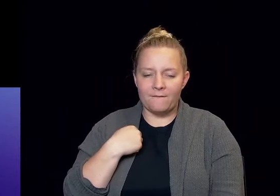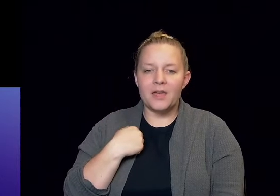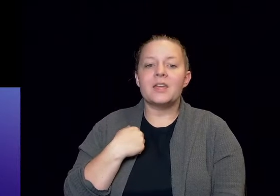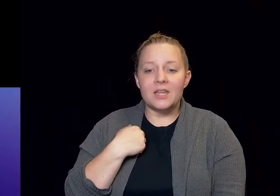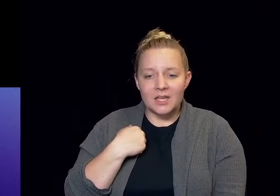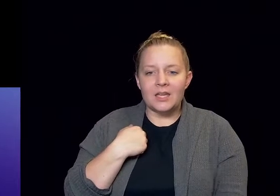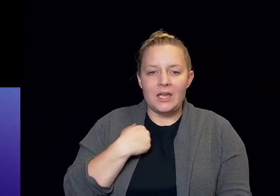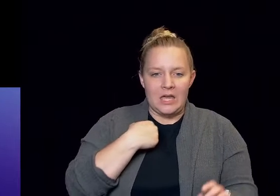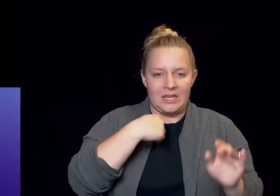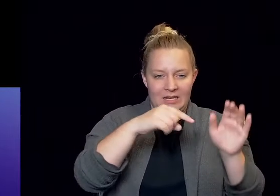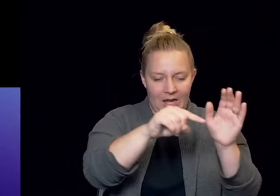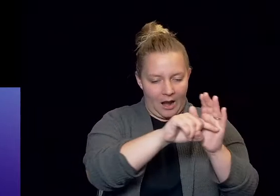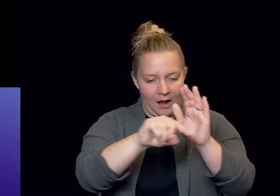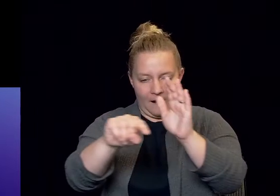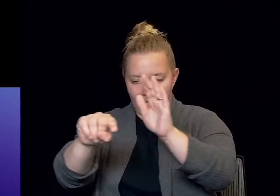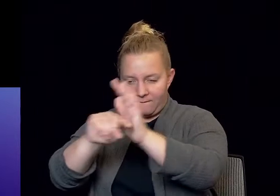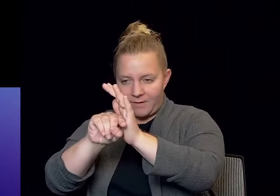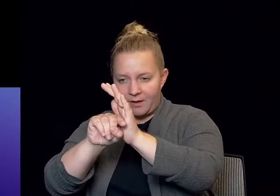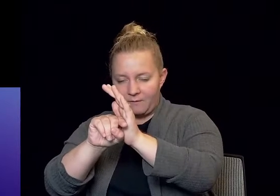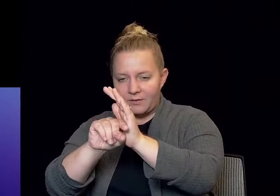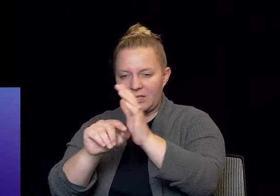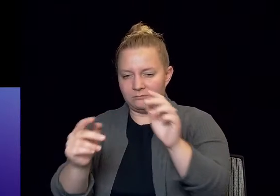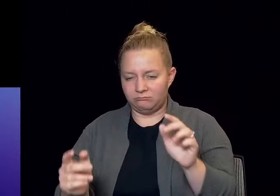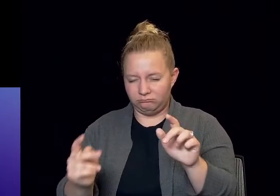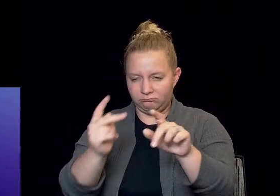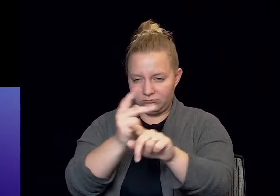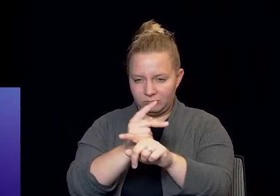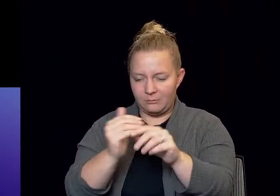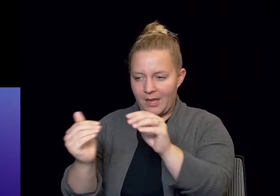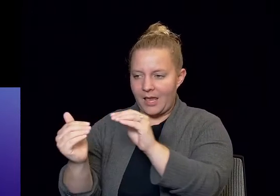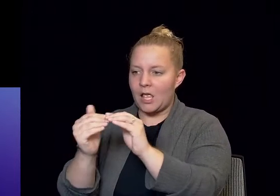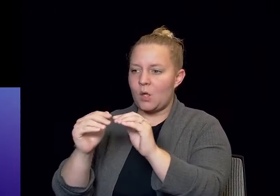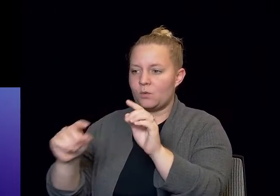those were integers, a negative number times a negative number gives us a positive answer.